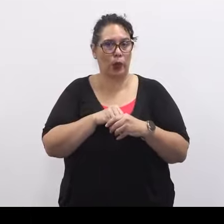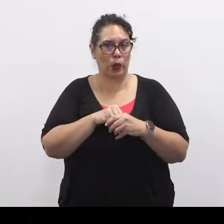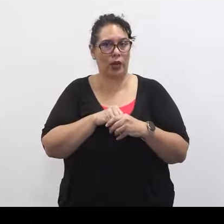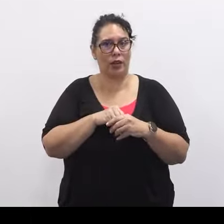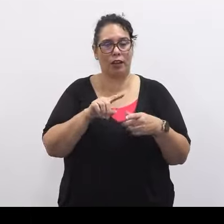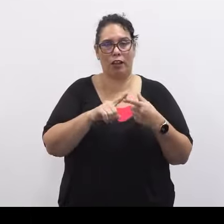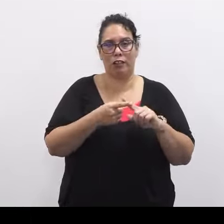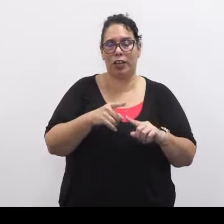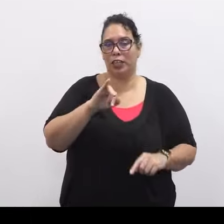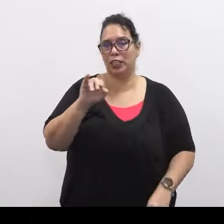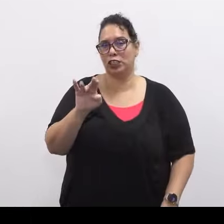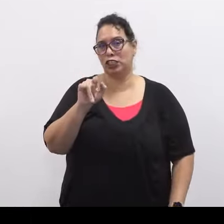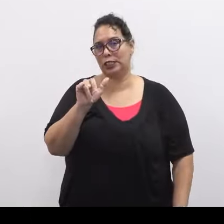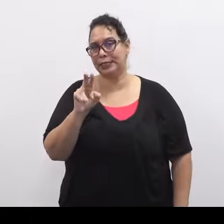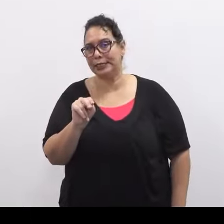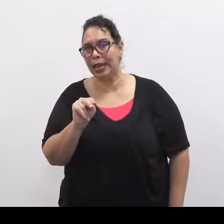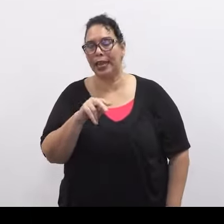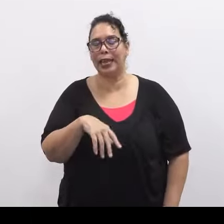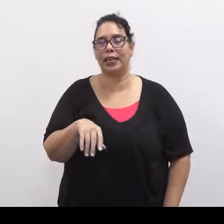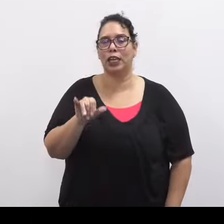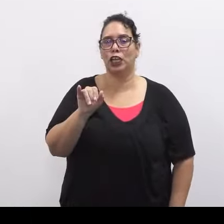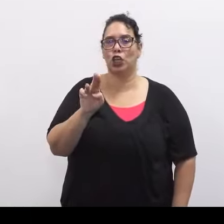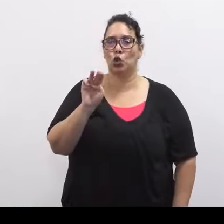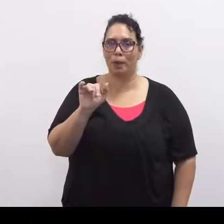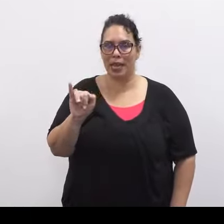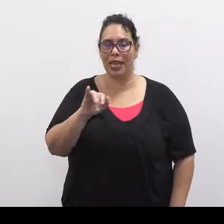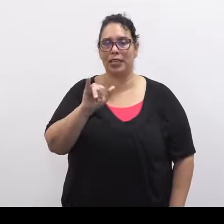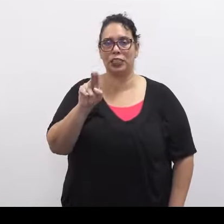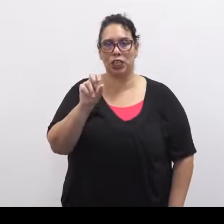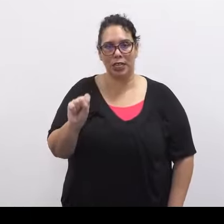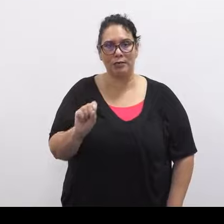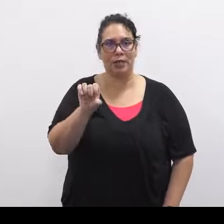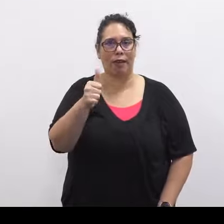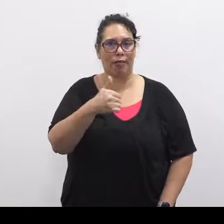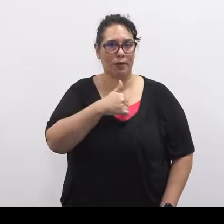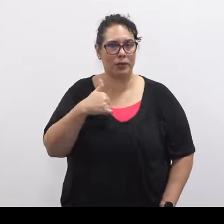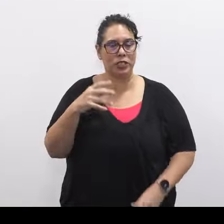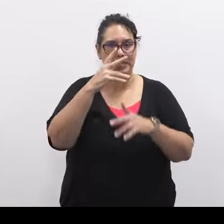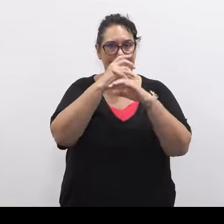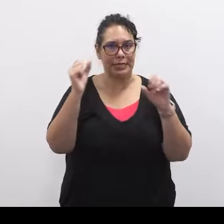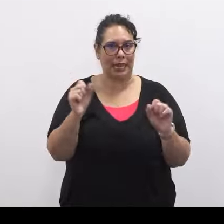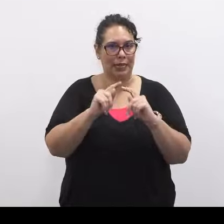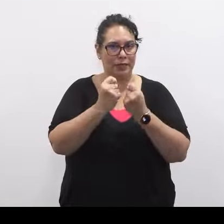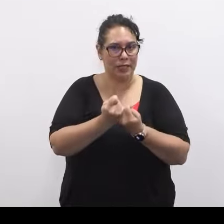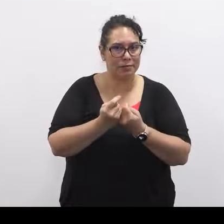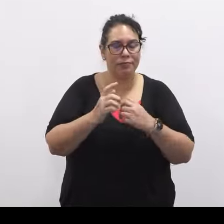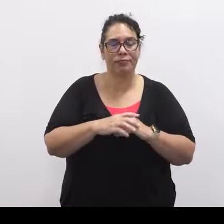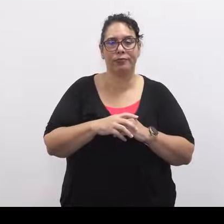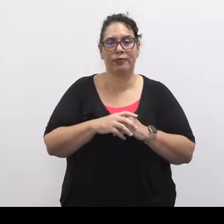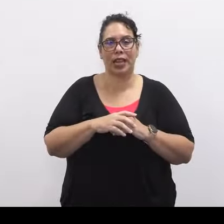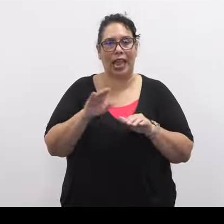Justin Rich, Yumi Takahashi, James, other members of our executive team. And we invited members of the community